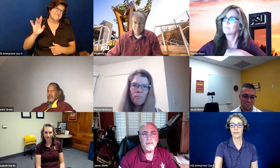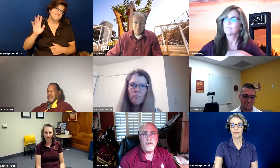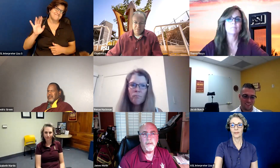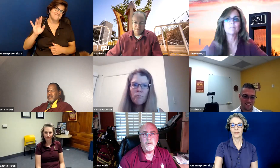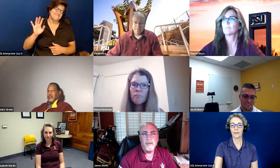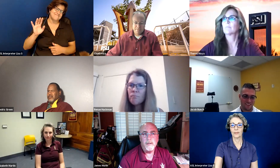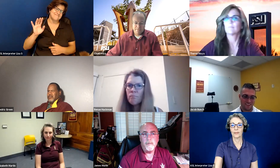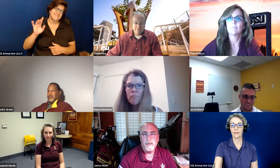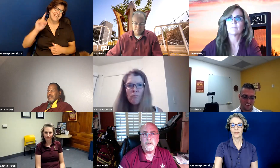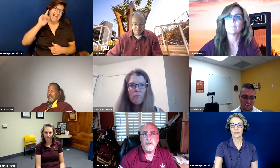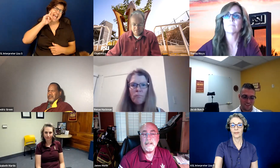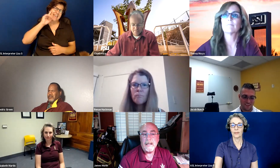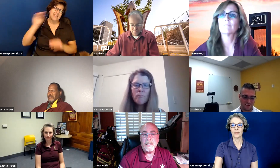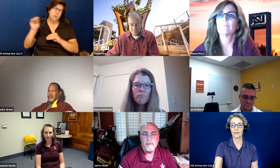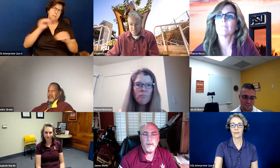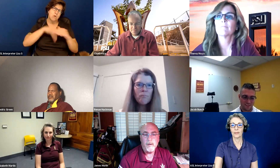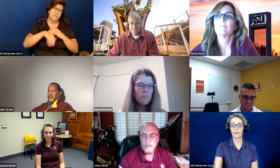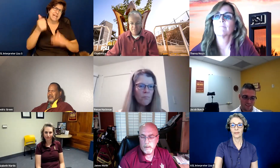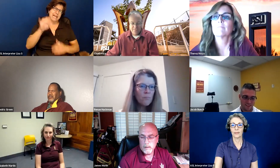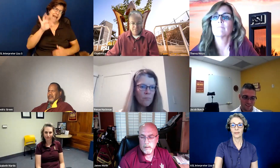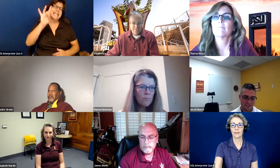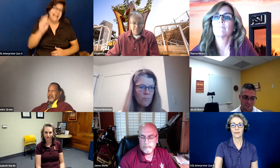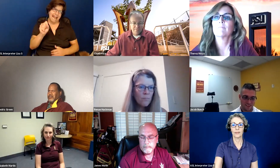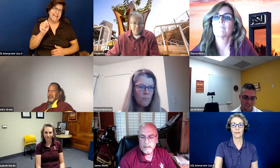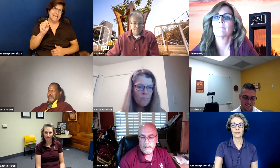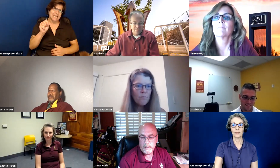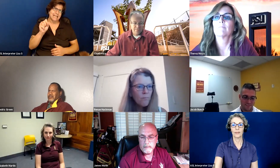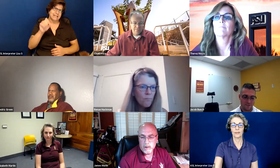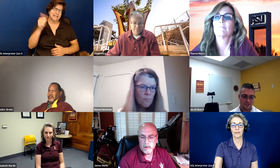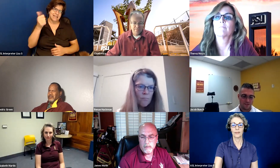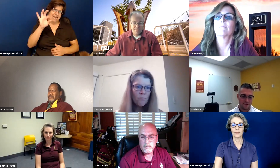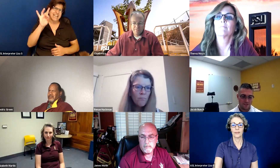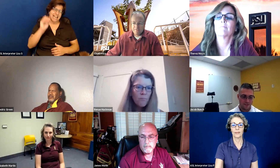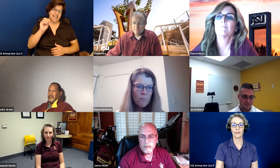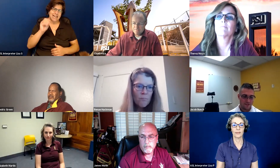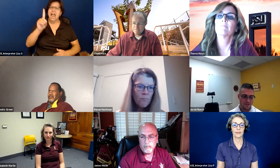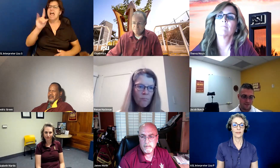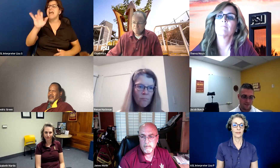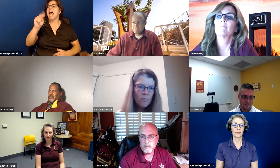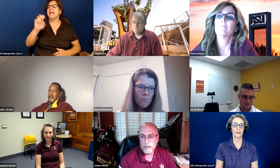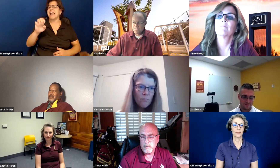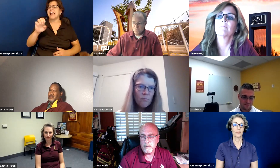Actually, I think they moved in there in 1980 itself. Diane Larson was the original director